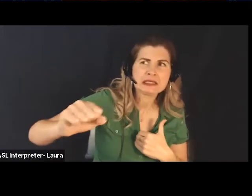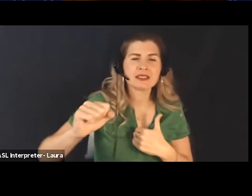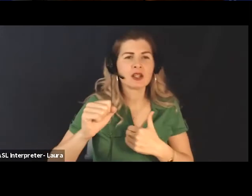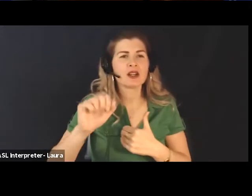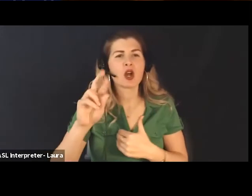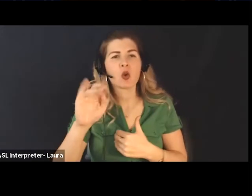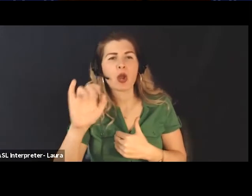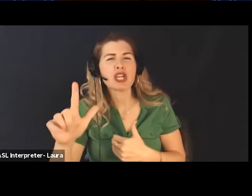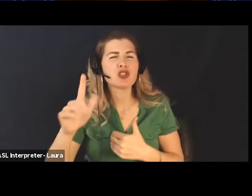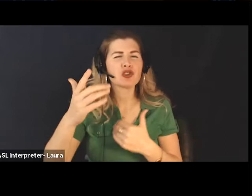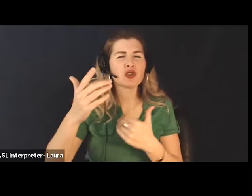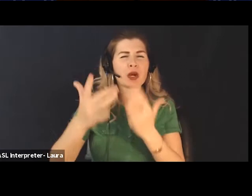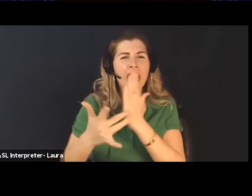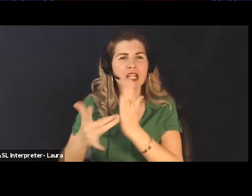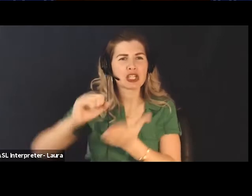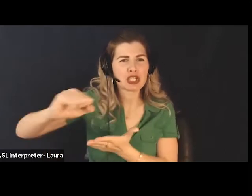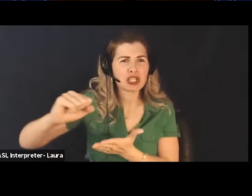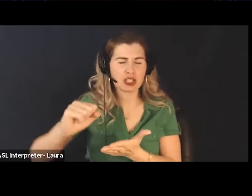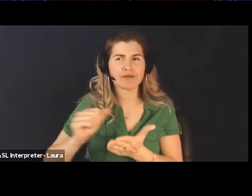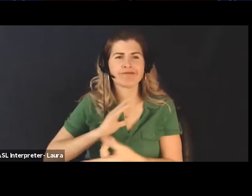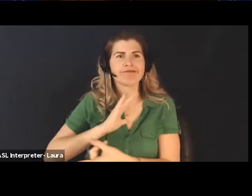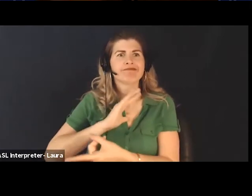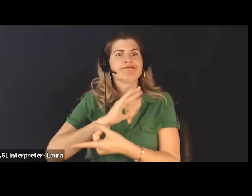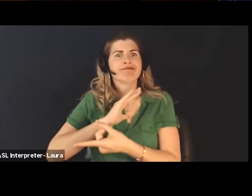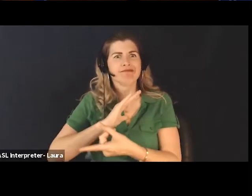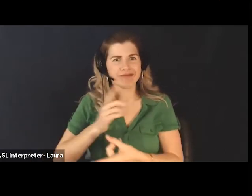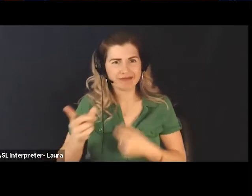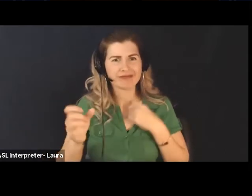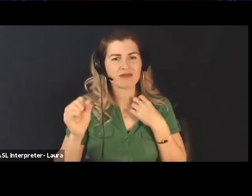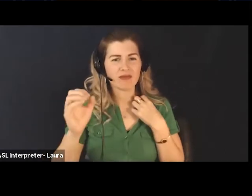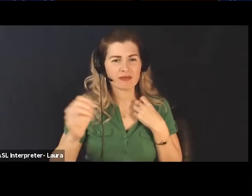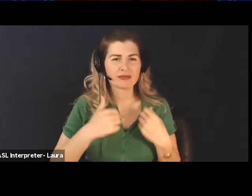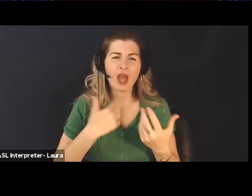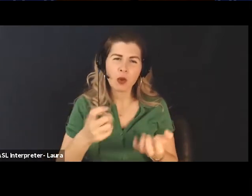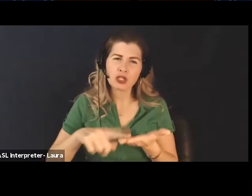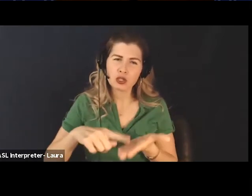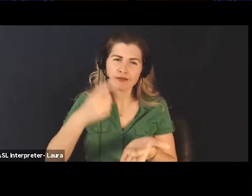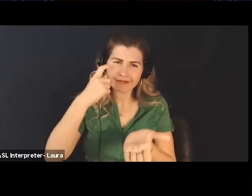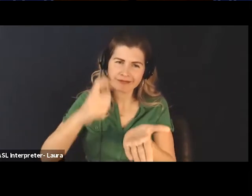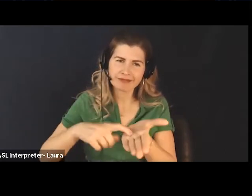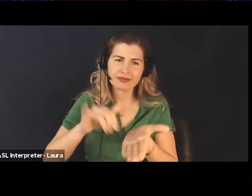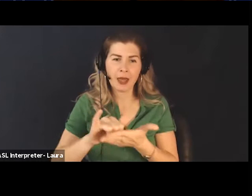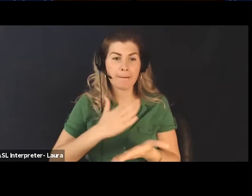used to create one robot. Benjamin calls open-air prisons. And so I also want to acknowledge that the work that I'm going to be talking about and trying